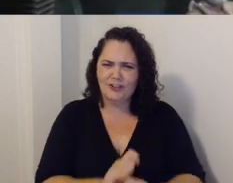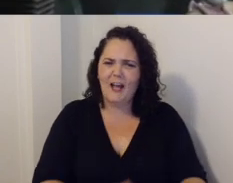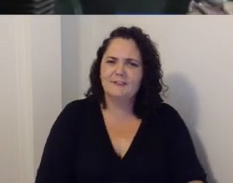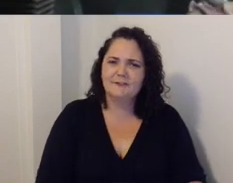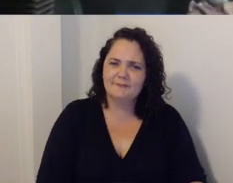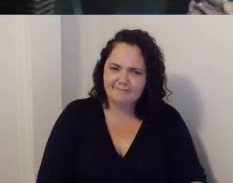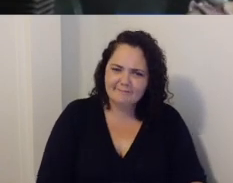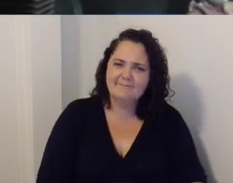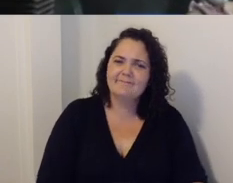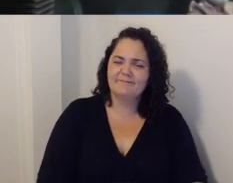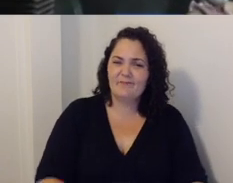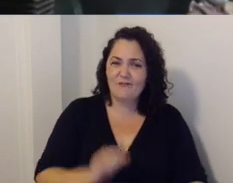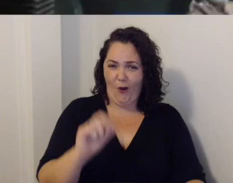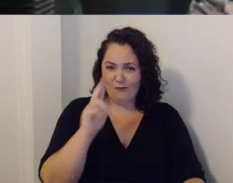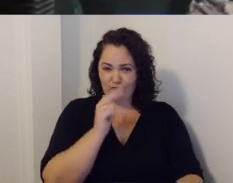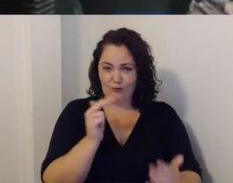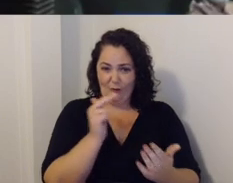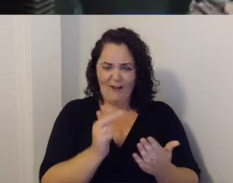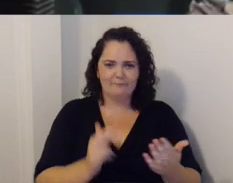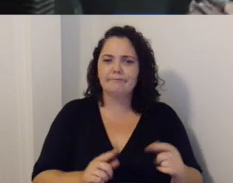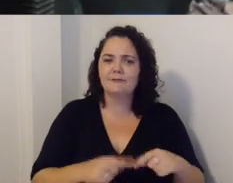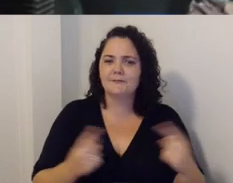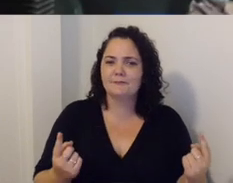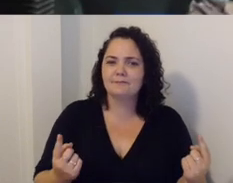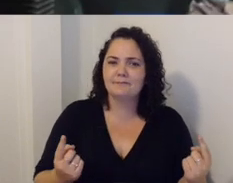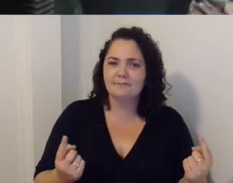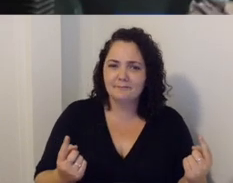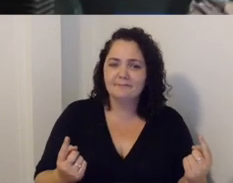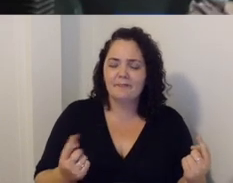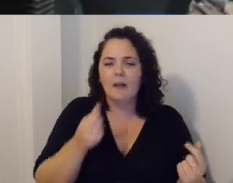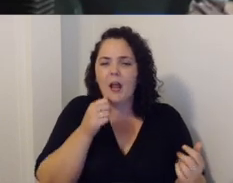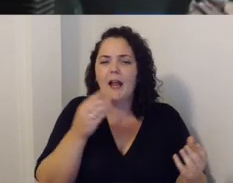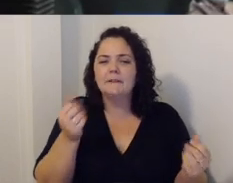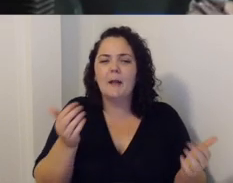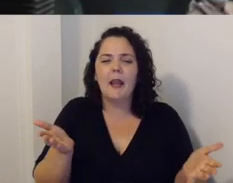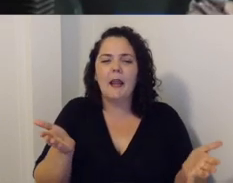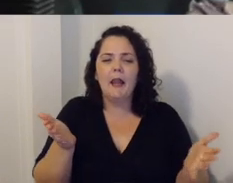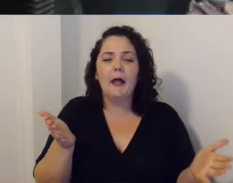some people will try to spray very very lightly fixatives on their drawings but generally we don't